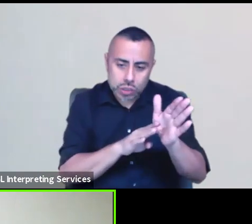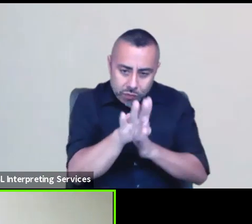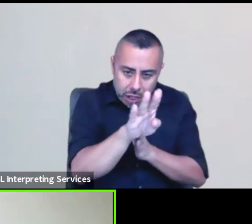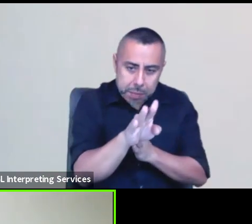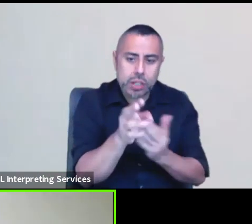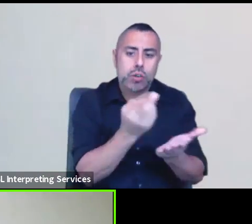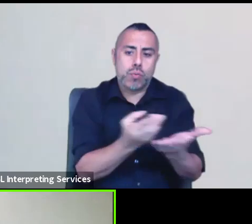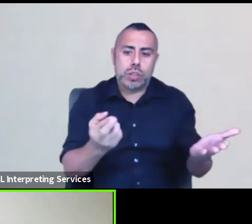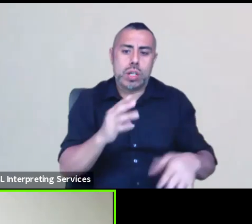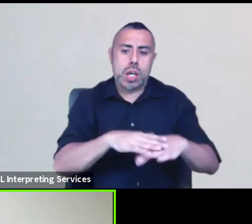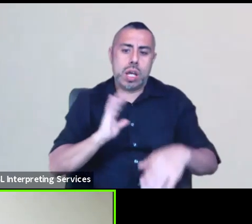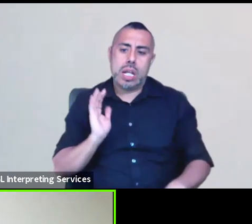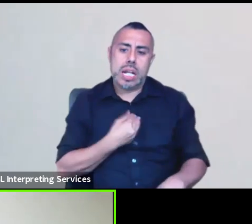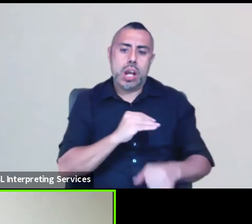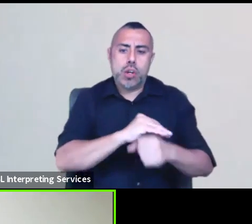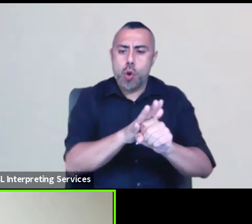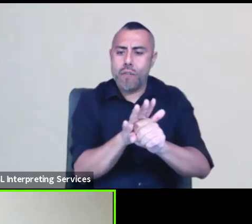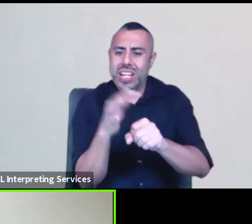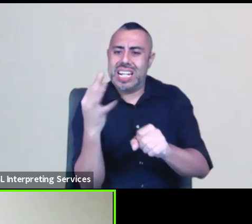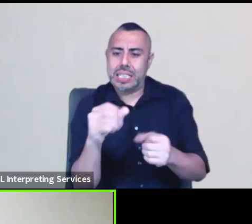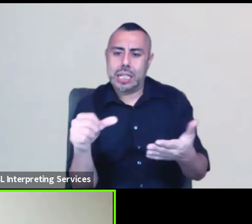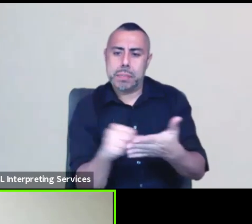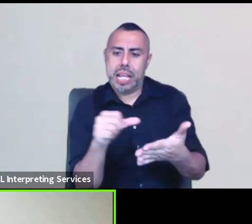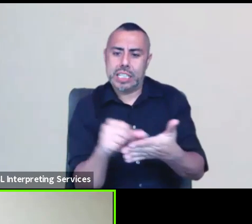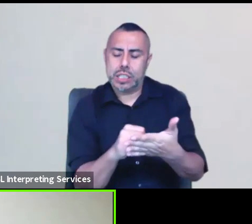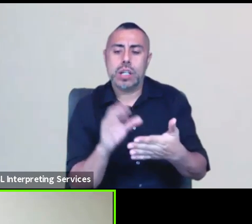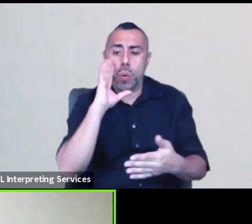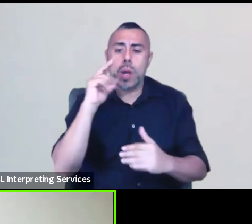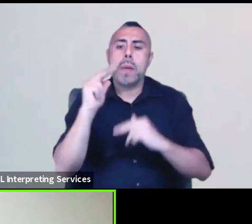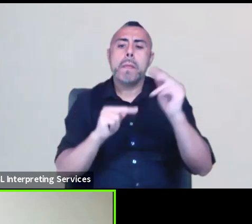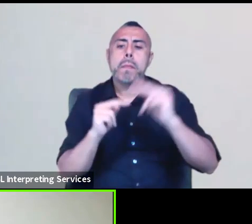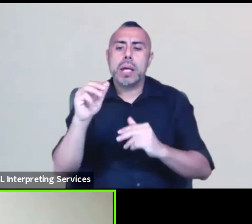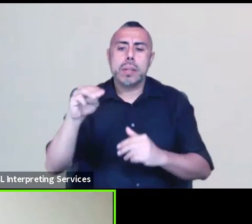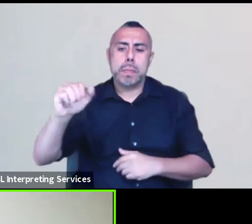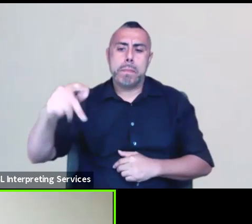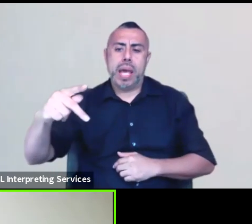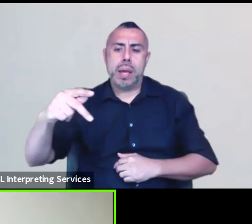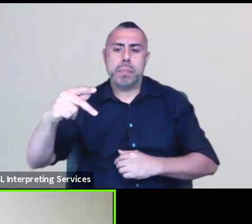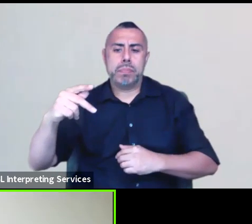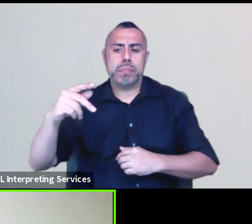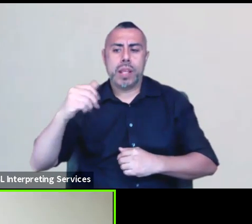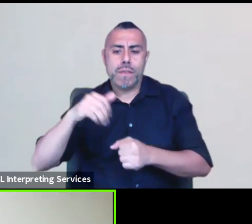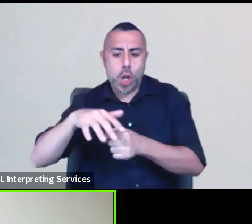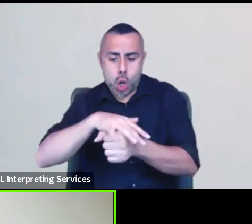We're going to be building a map of localized resources, grants that are very region-specific